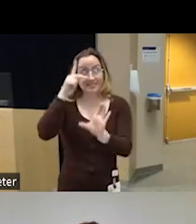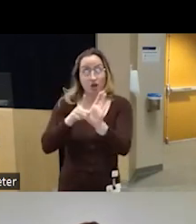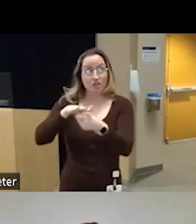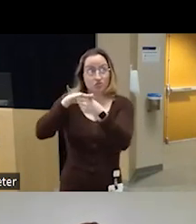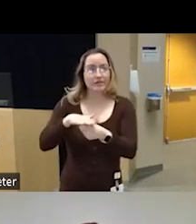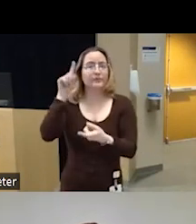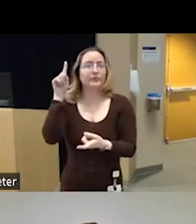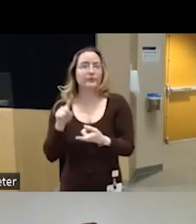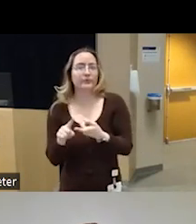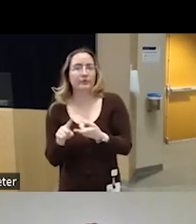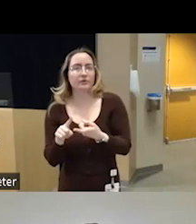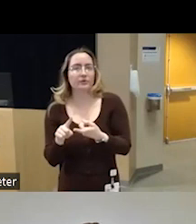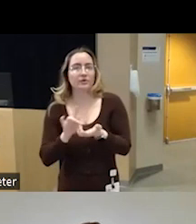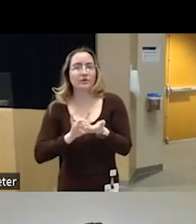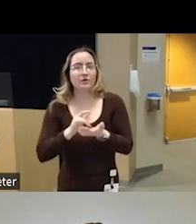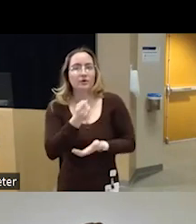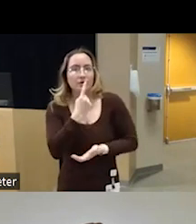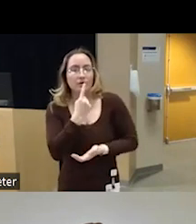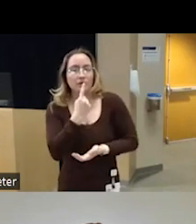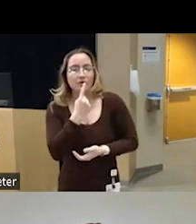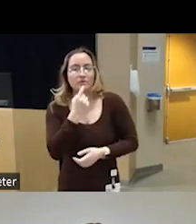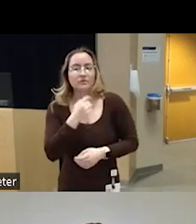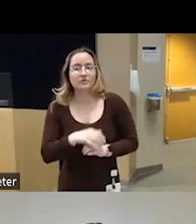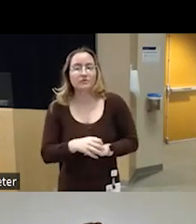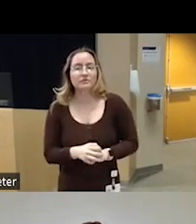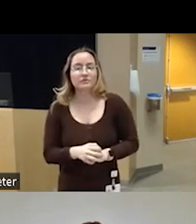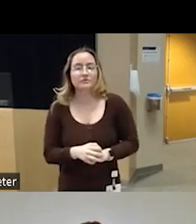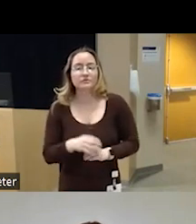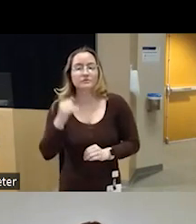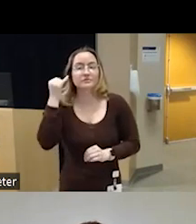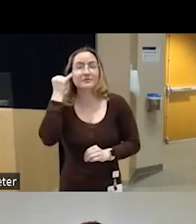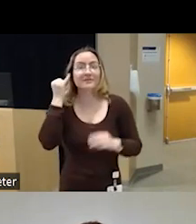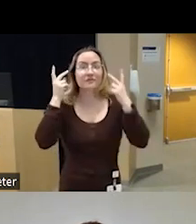not as worried about being killed As you're doing better with your symptoms.